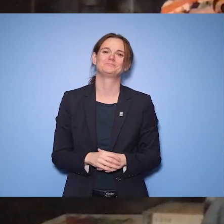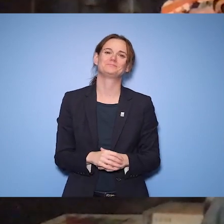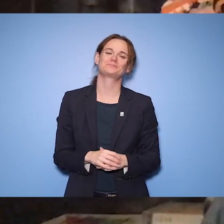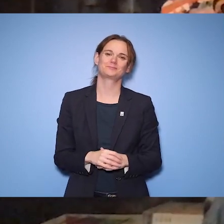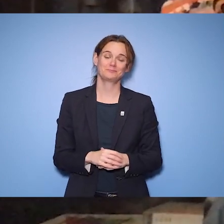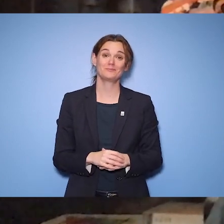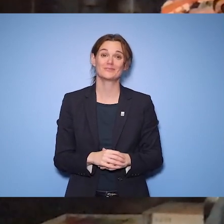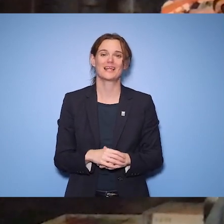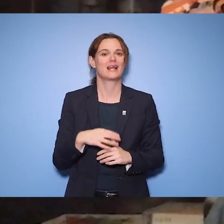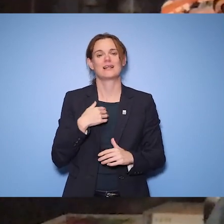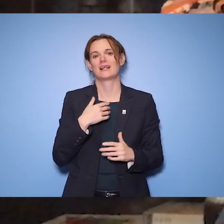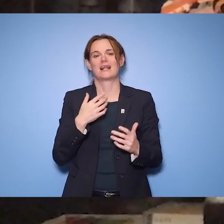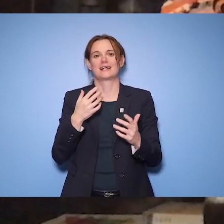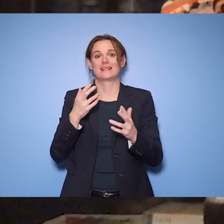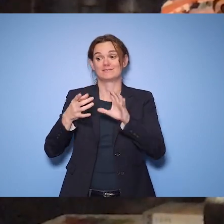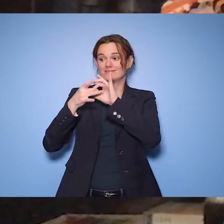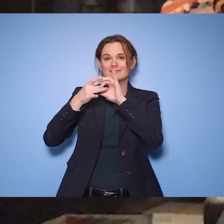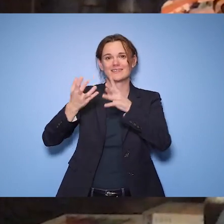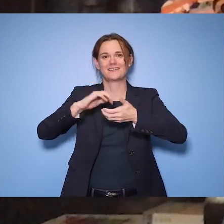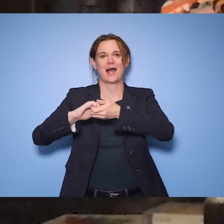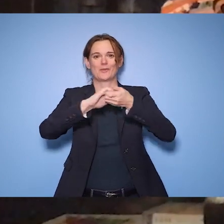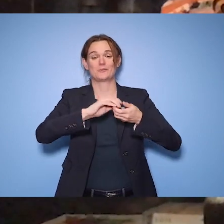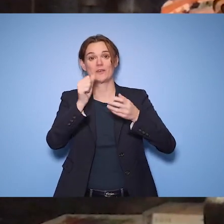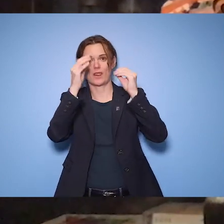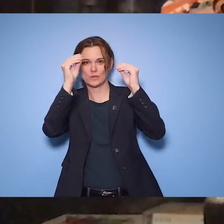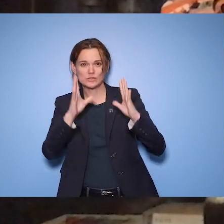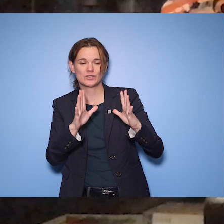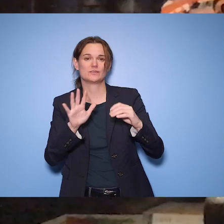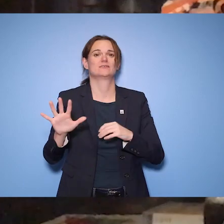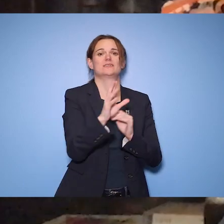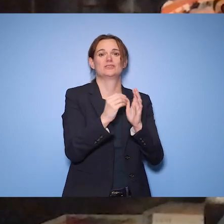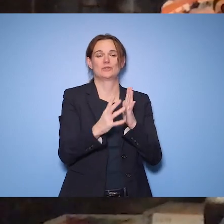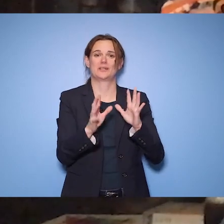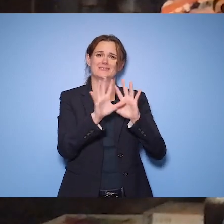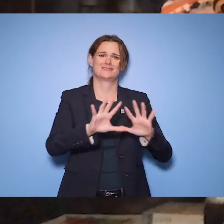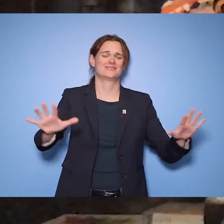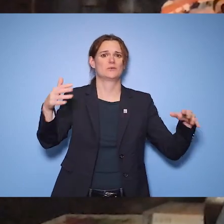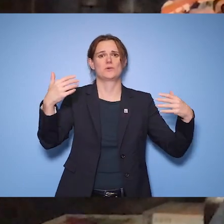I also love being able to collaborate with other educators and students across the remarkably